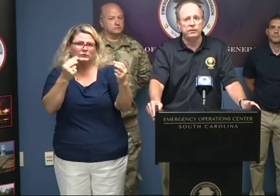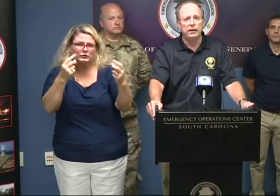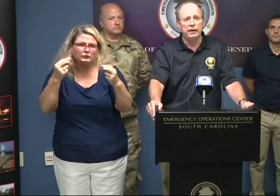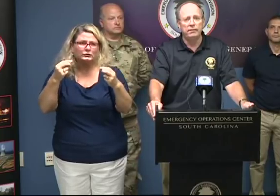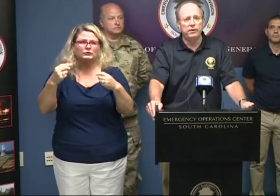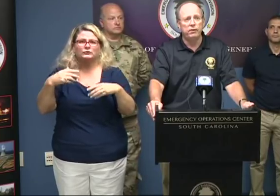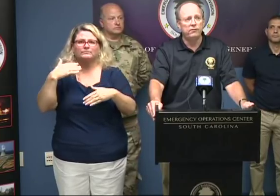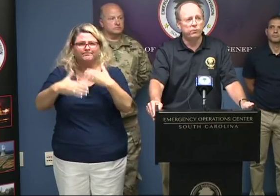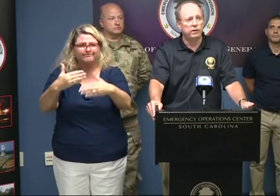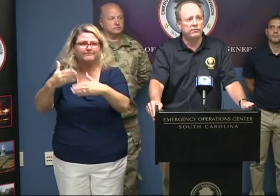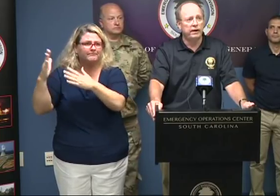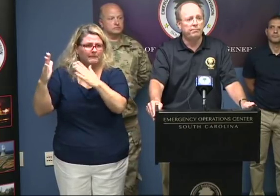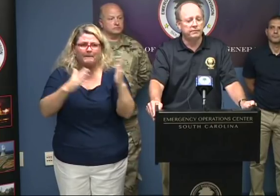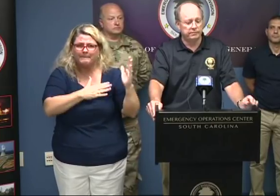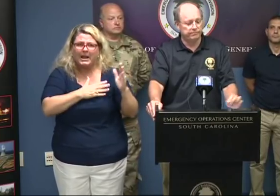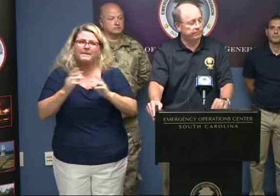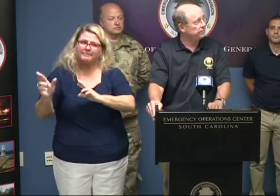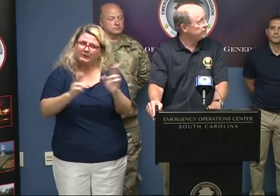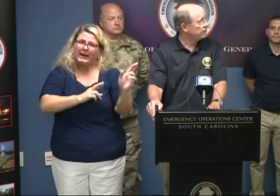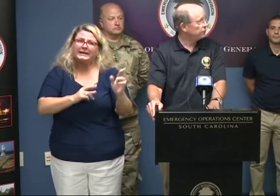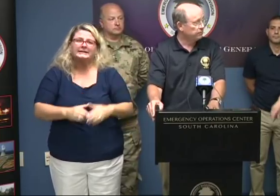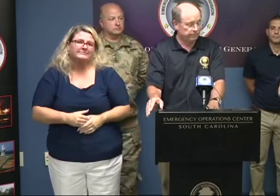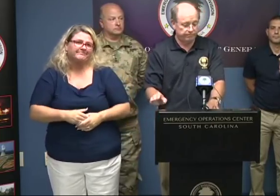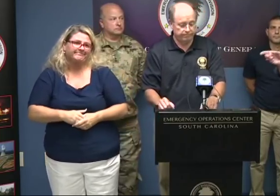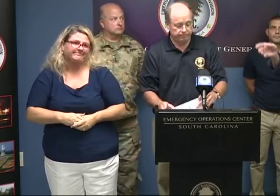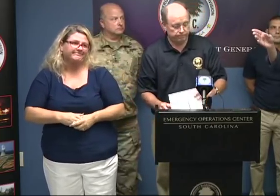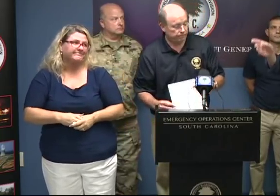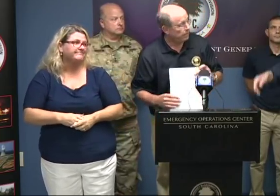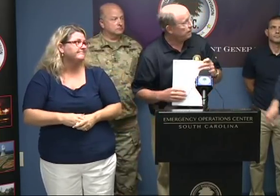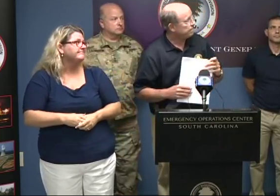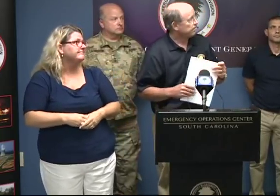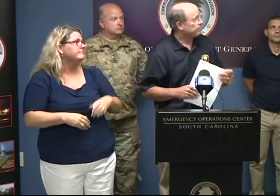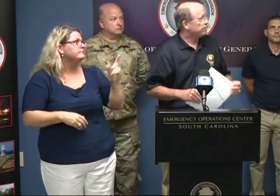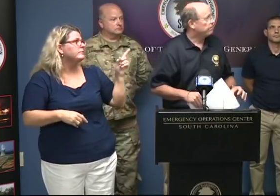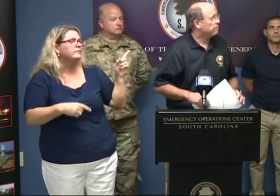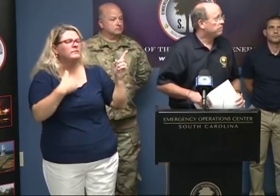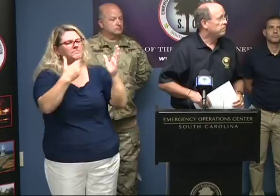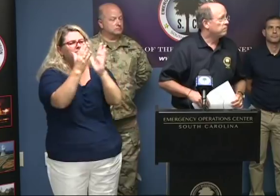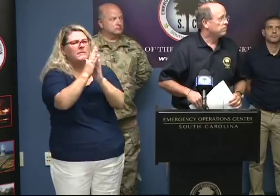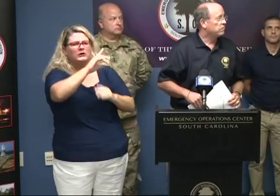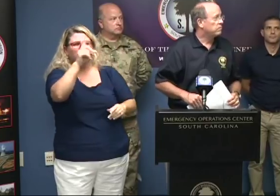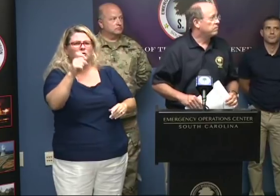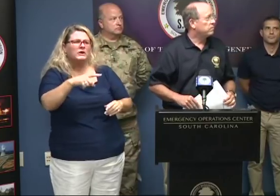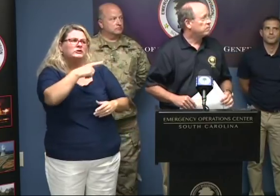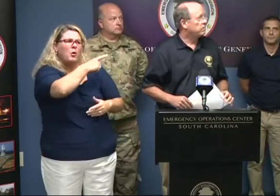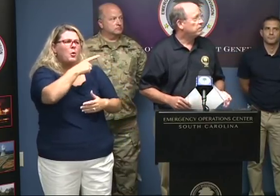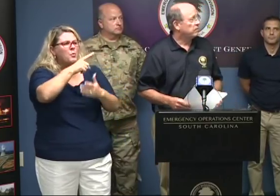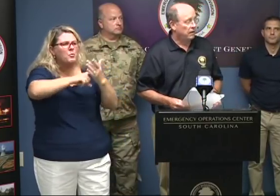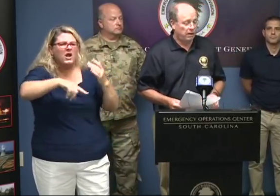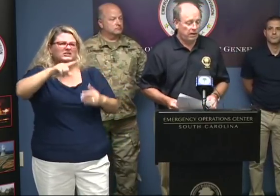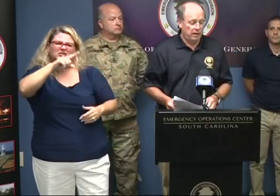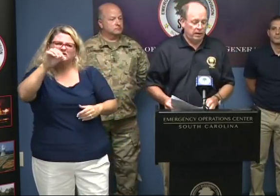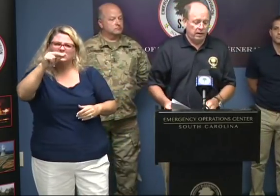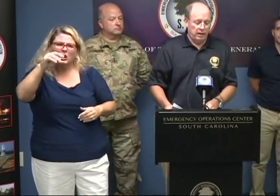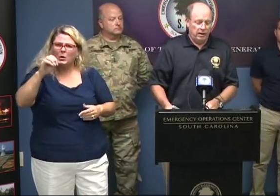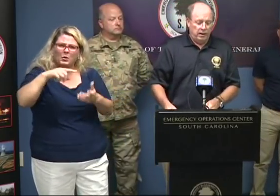and be ready for whatever happens. Thank you, sir. One question, you mentioned the zones. What are the different zones? What difference does that make